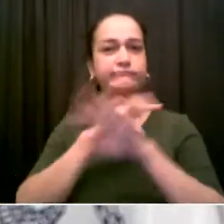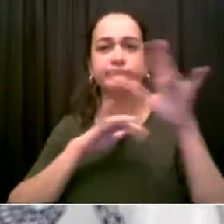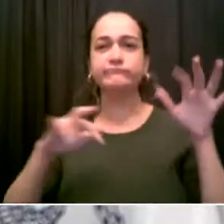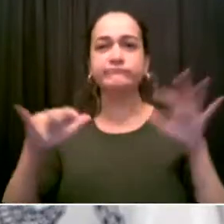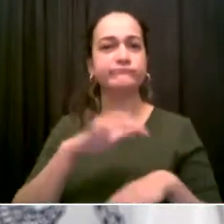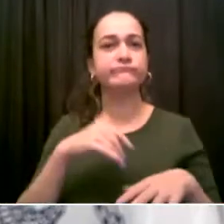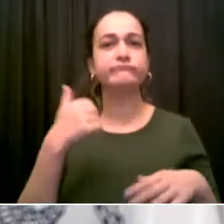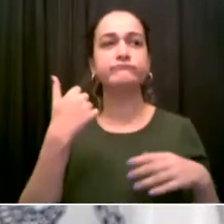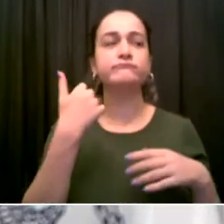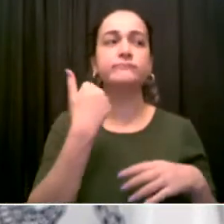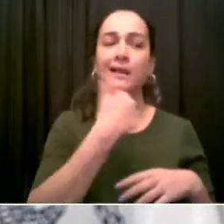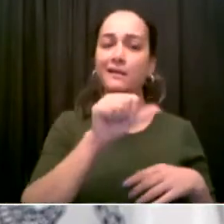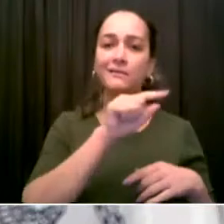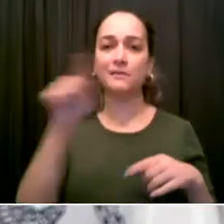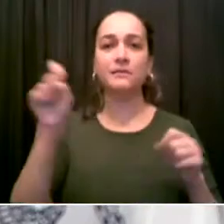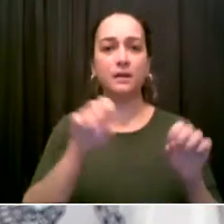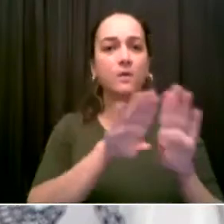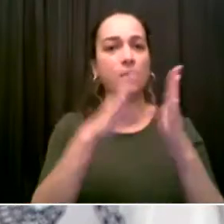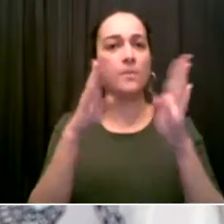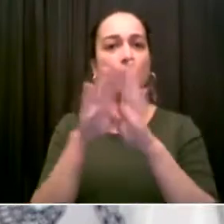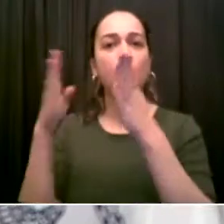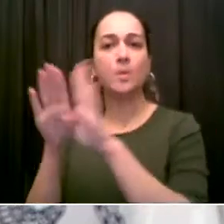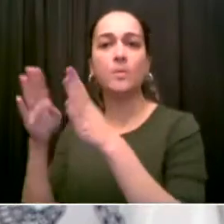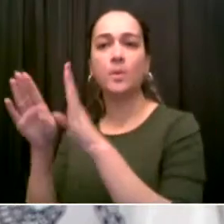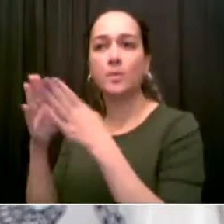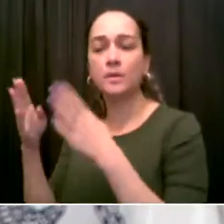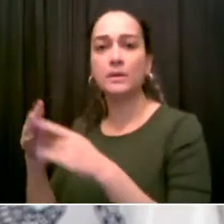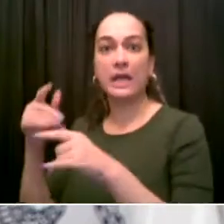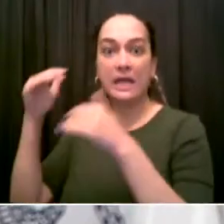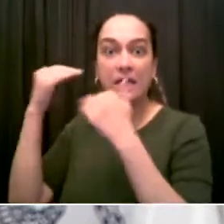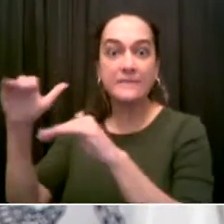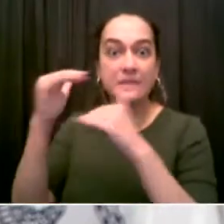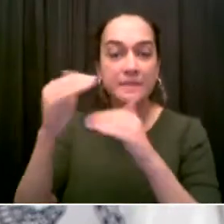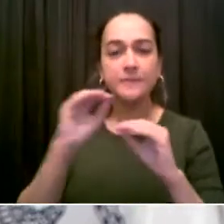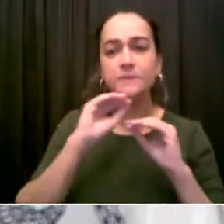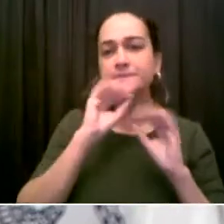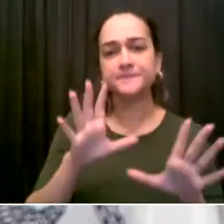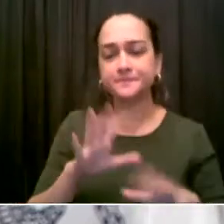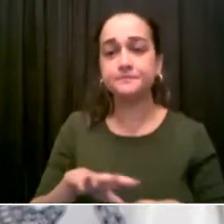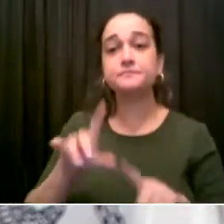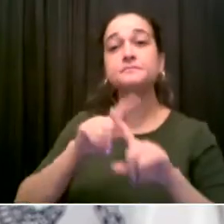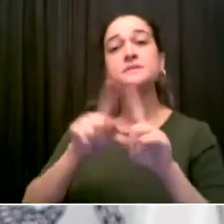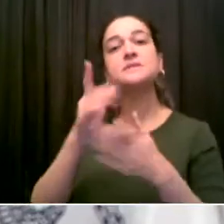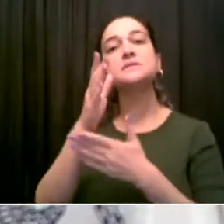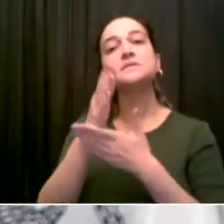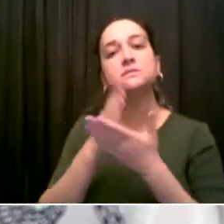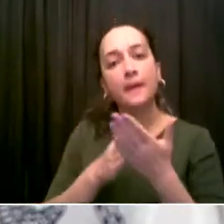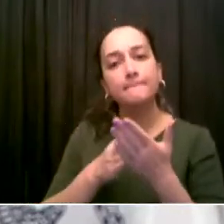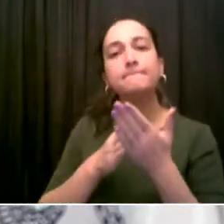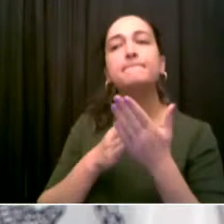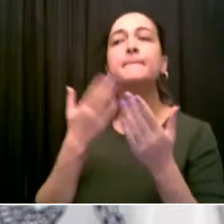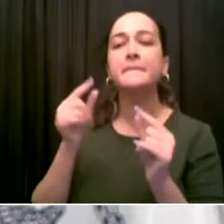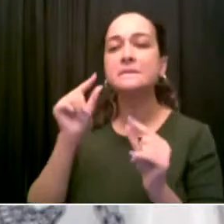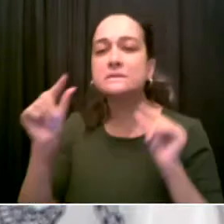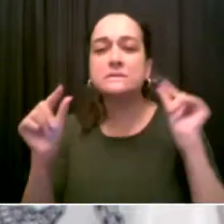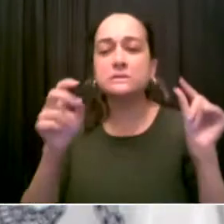AFTER JULY 1st, UESNLS HTE DATA TELLS US SOMETHING DIFFERENT THAN WHAT WE ARE SEEING NOW, I BELIEVE WE COULD HAVE A FULL REOPNEING.